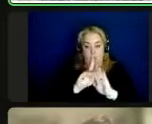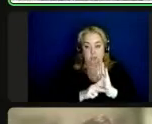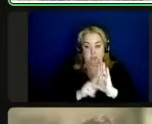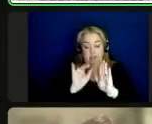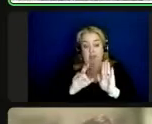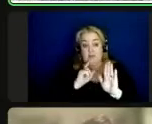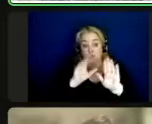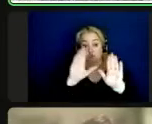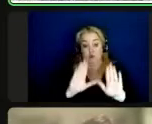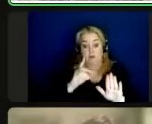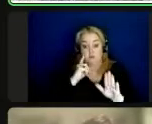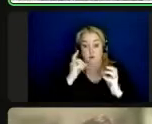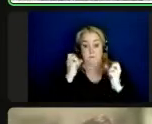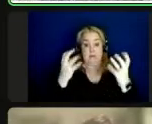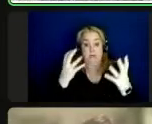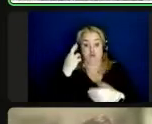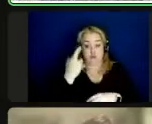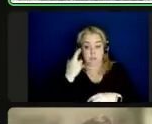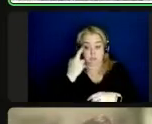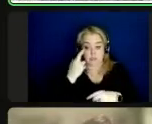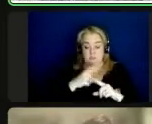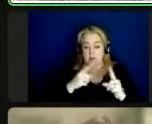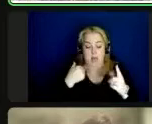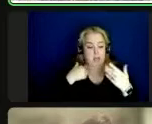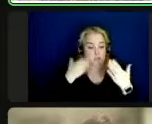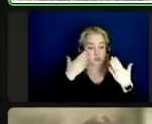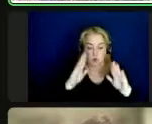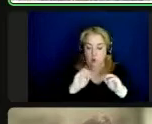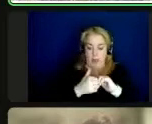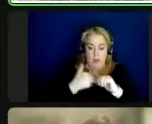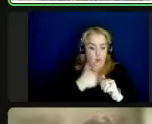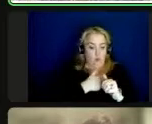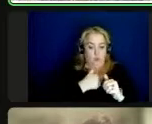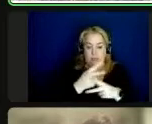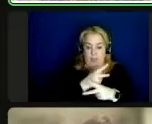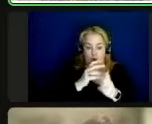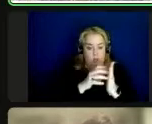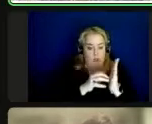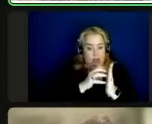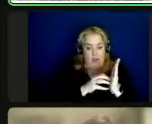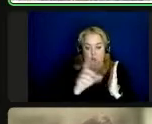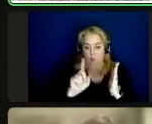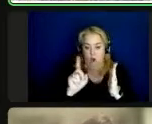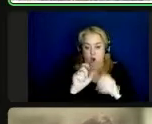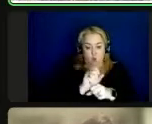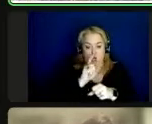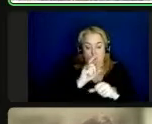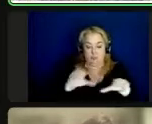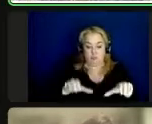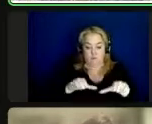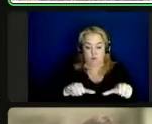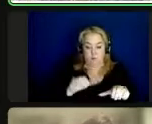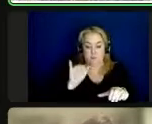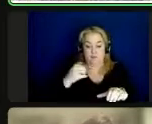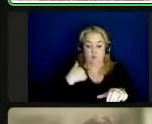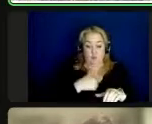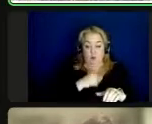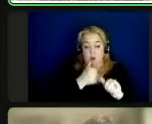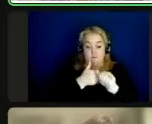WELL WE HAVE LOTS OF EMPLOYERS EMBRACING HYBRID WORK POLICY